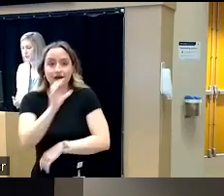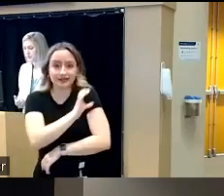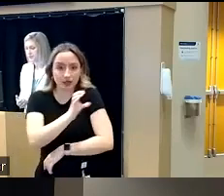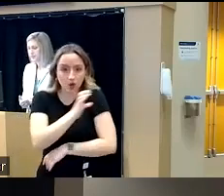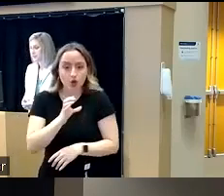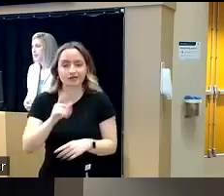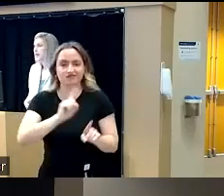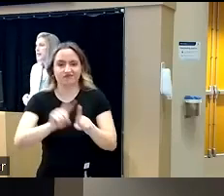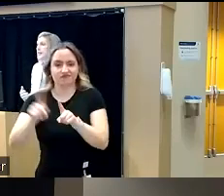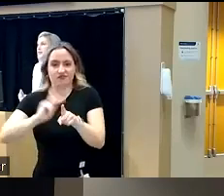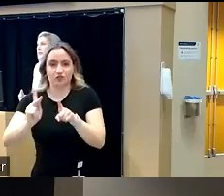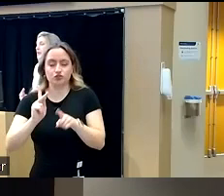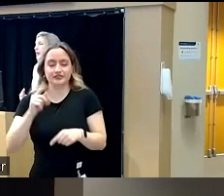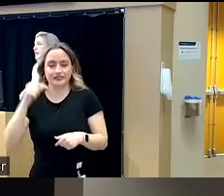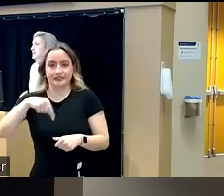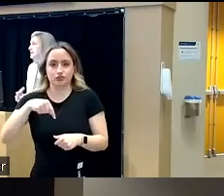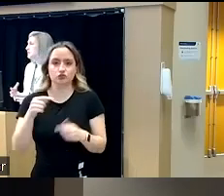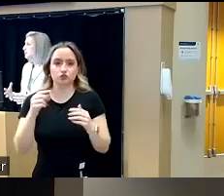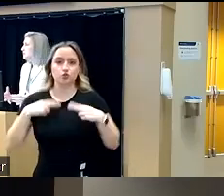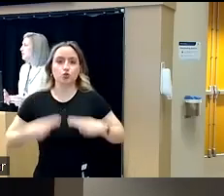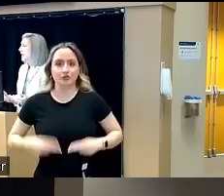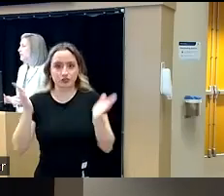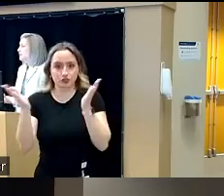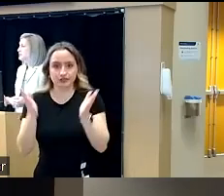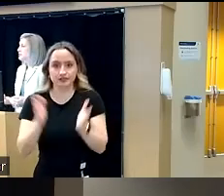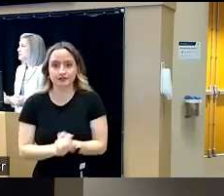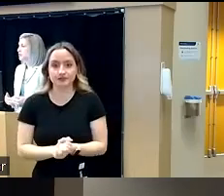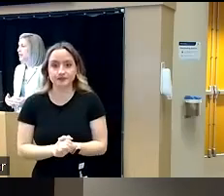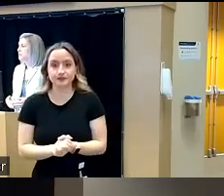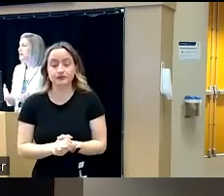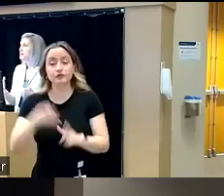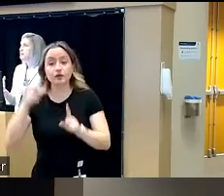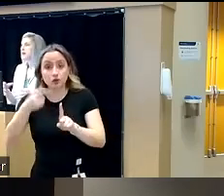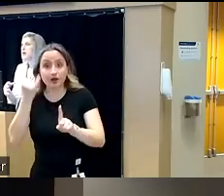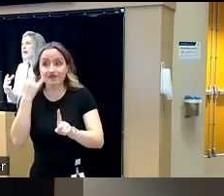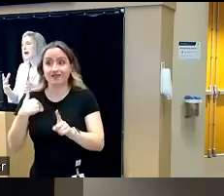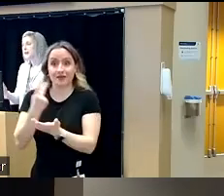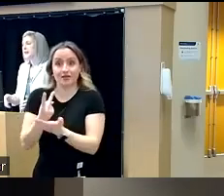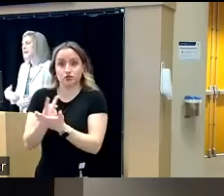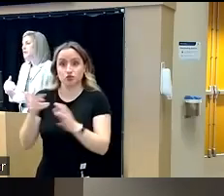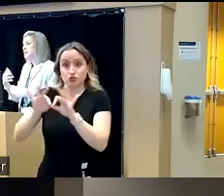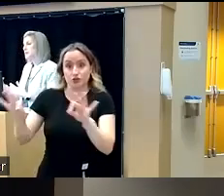Services the intended audience is for people that have a master's degree because commonly they will